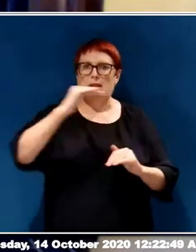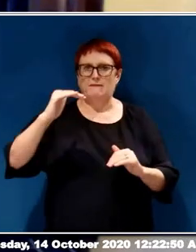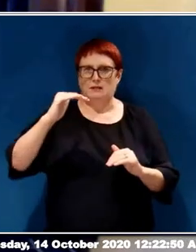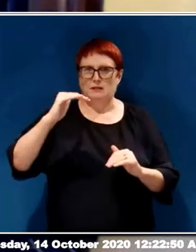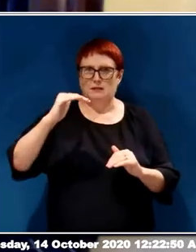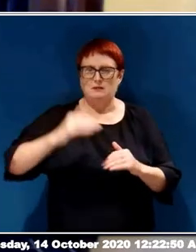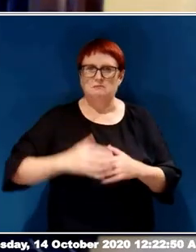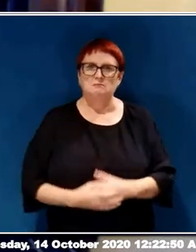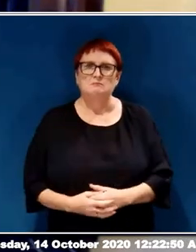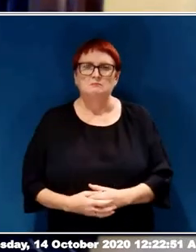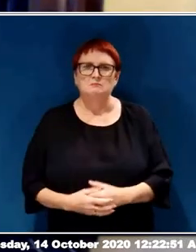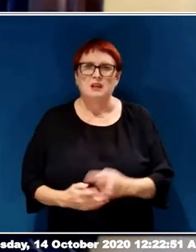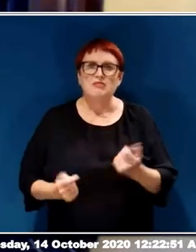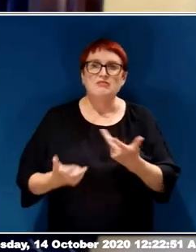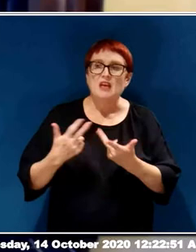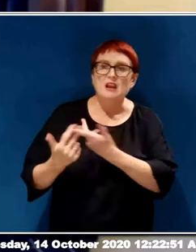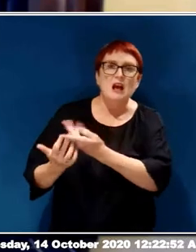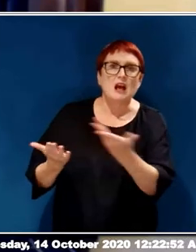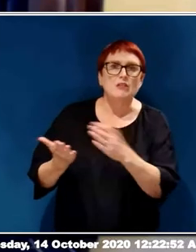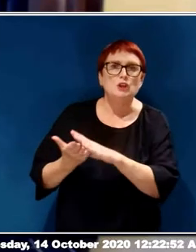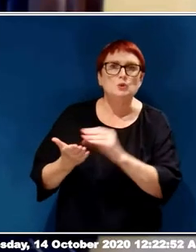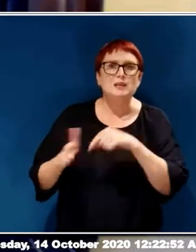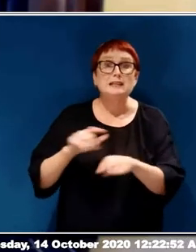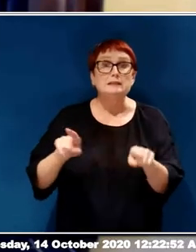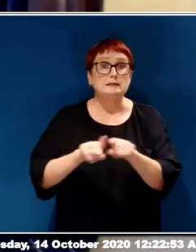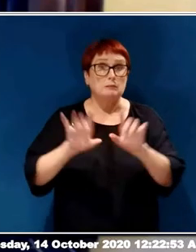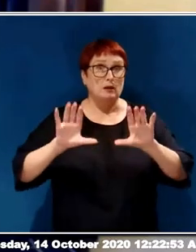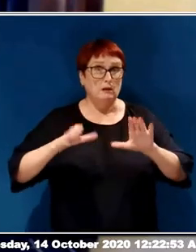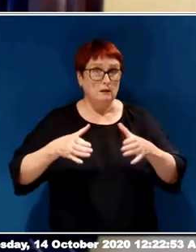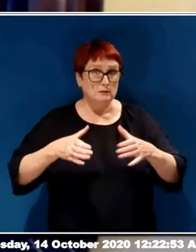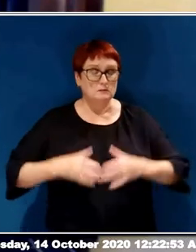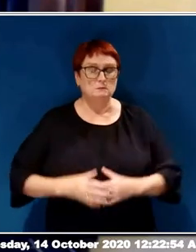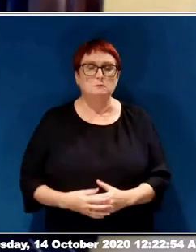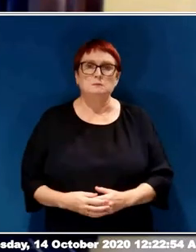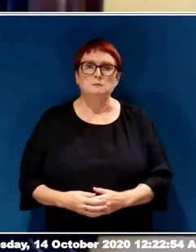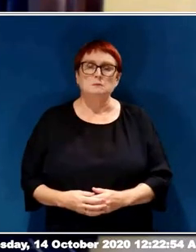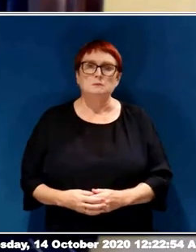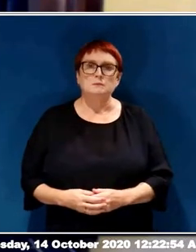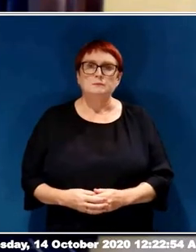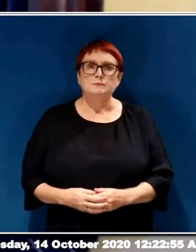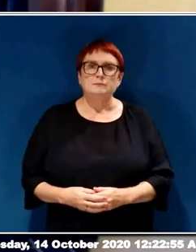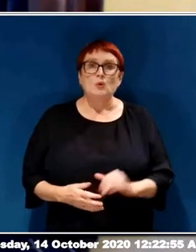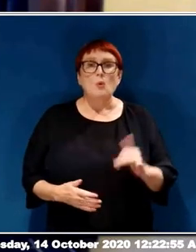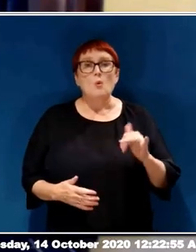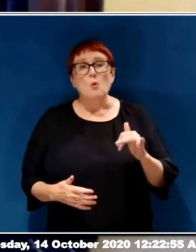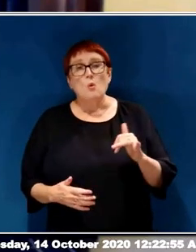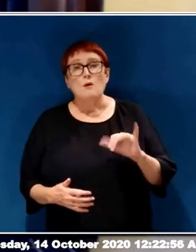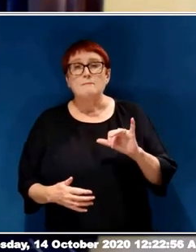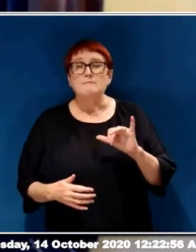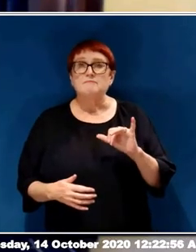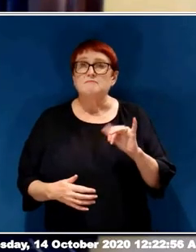classroom. Or it might be a lowering of the performance expectation that may